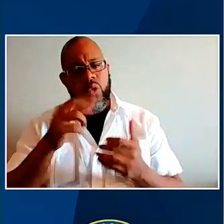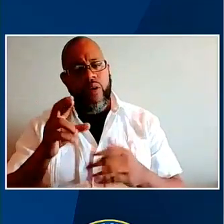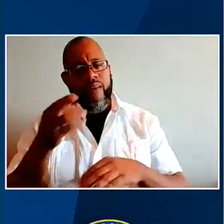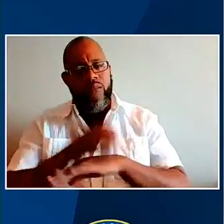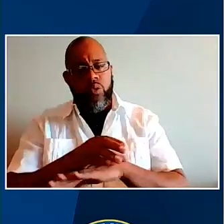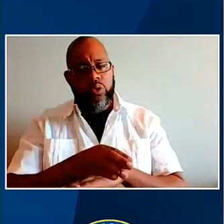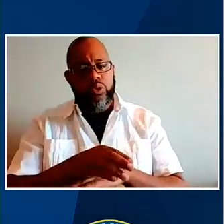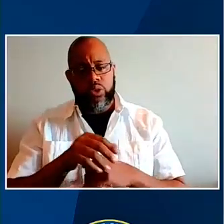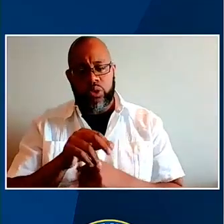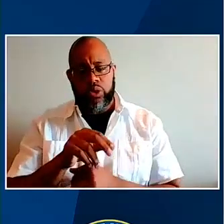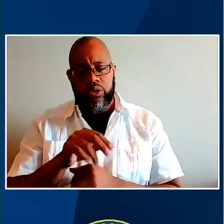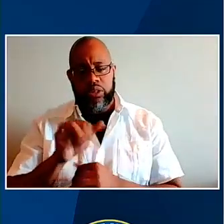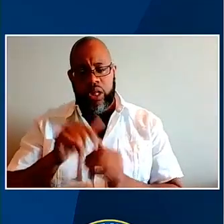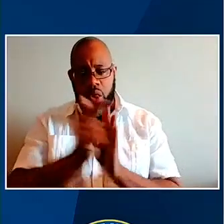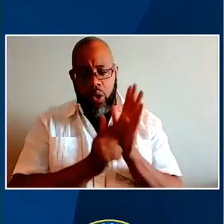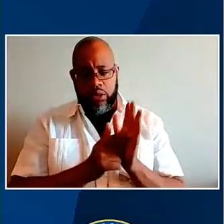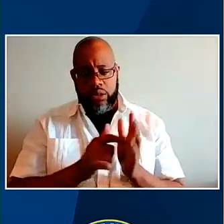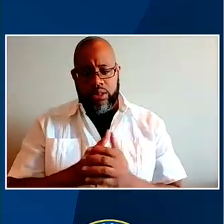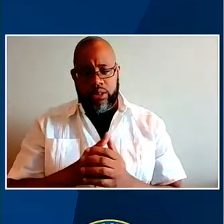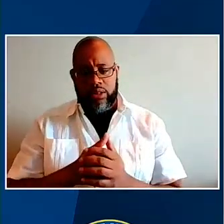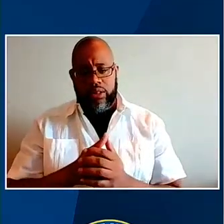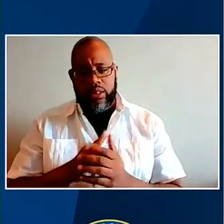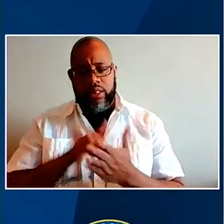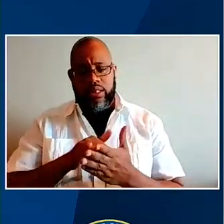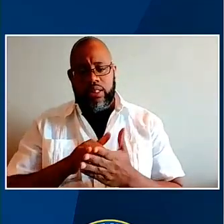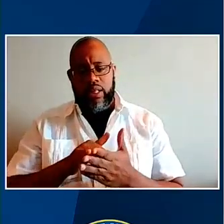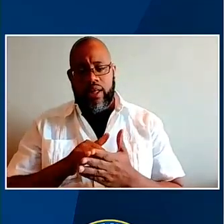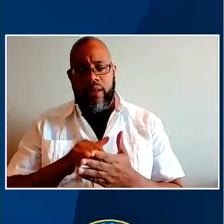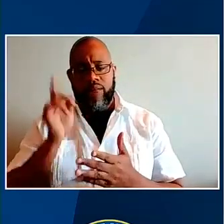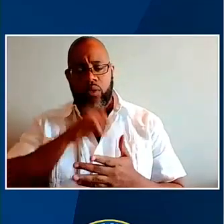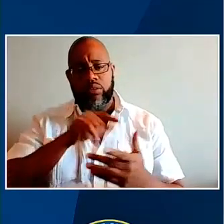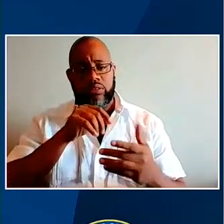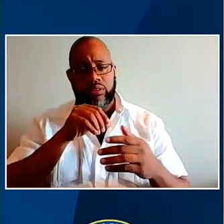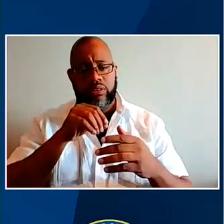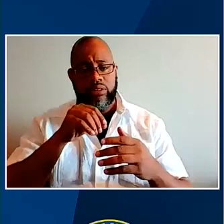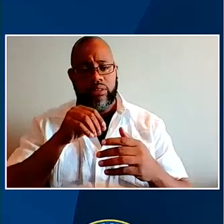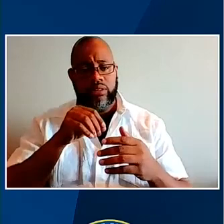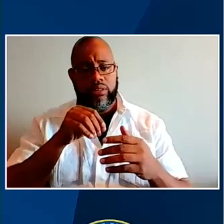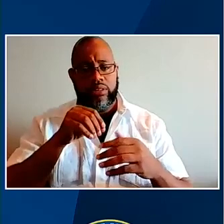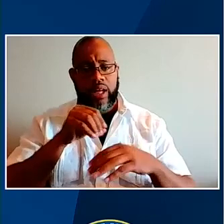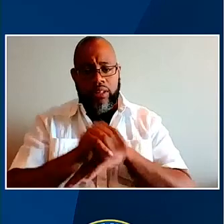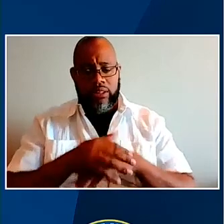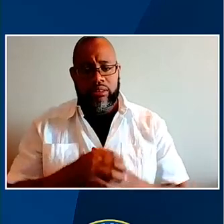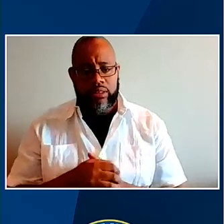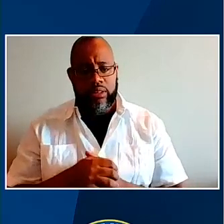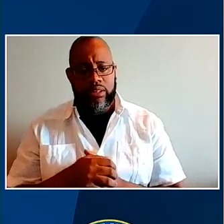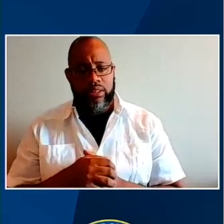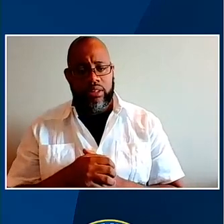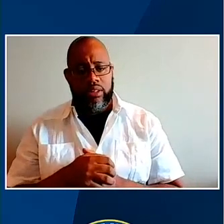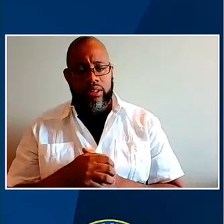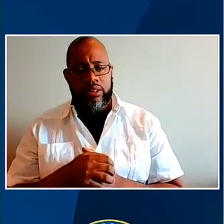laws, which are the primary laws against false advertising. They only have the authority to impose